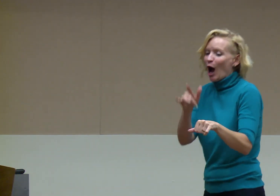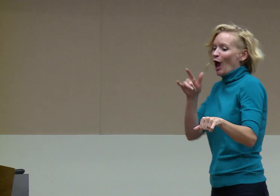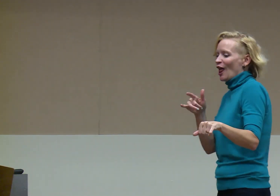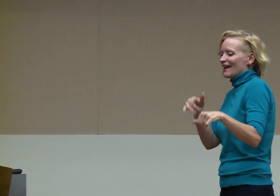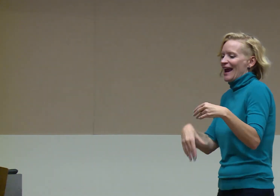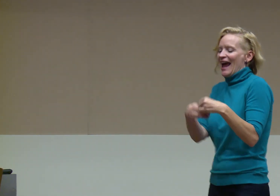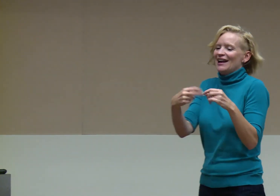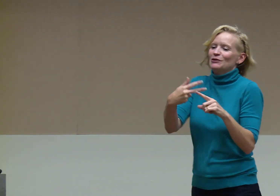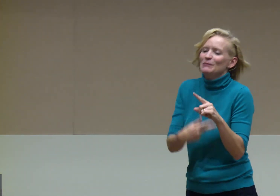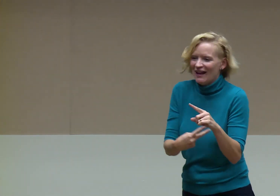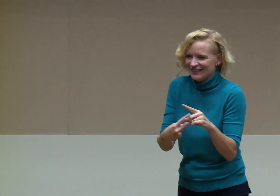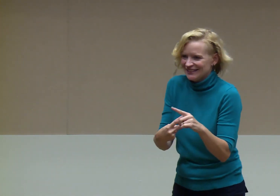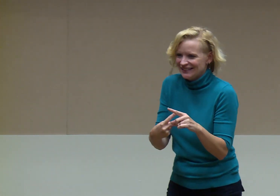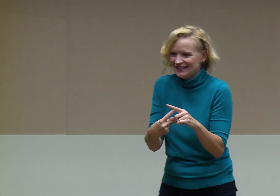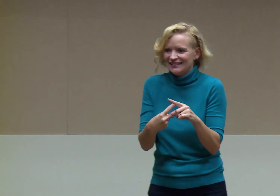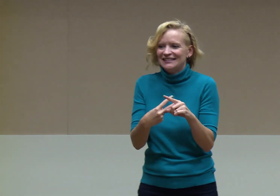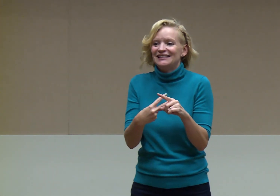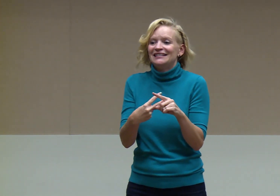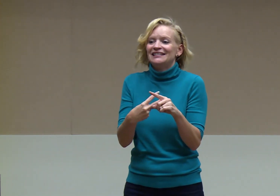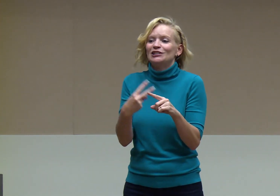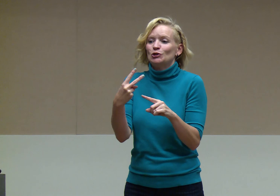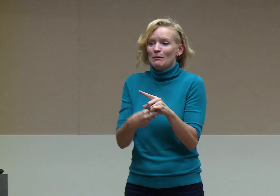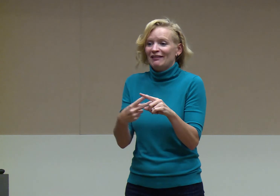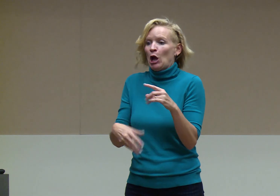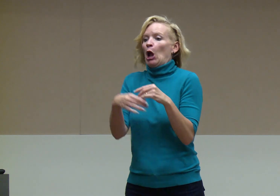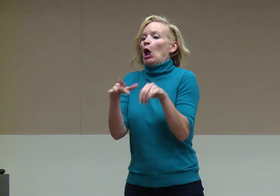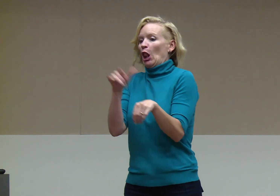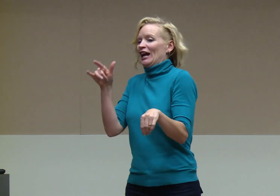but they were born a couple months early.